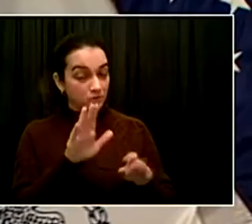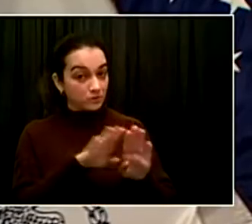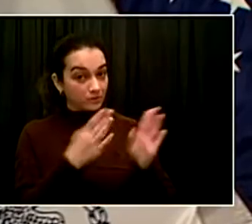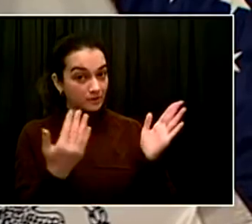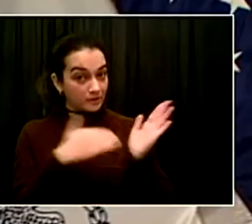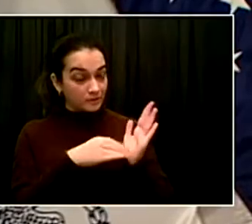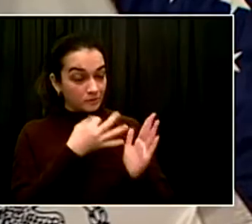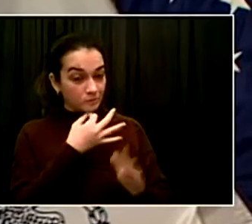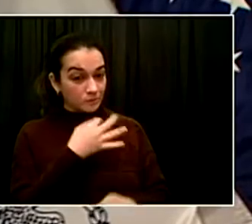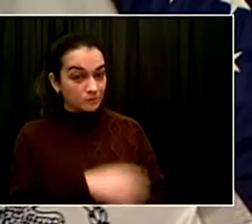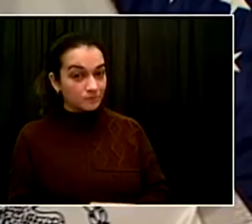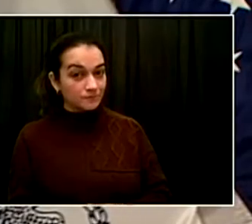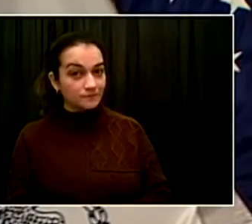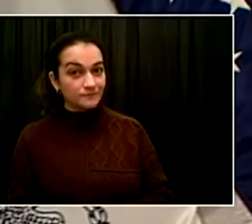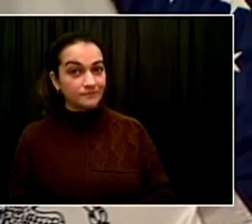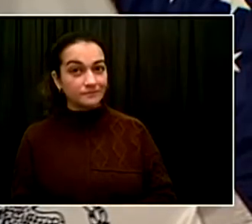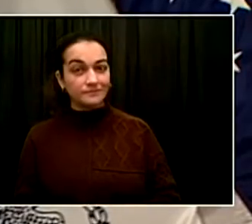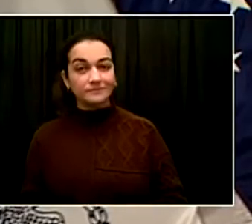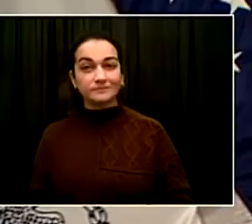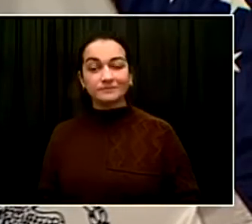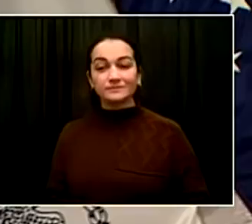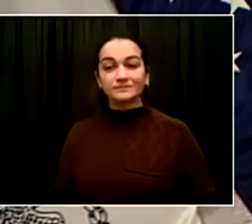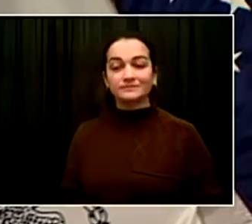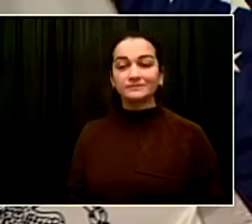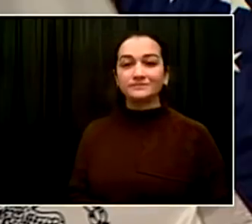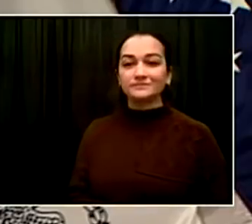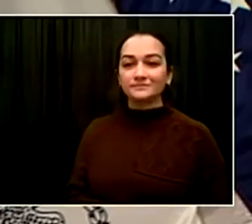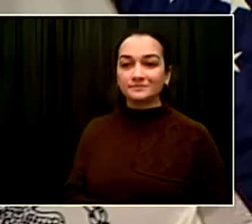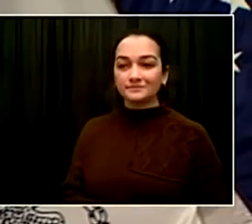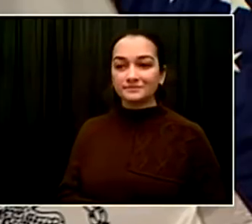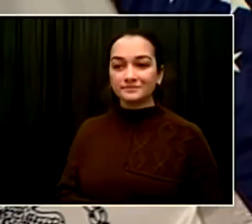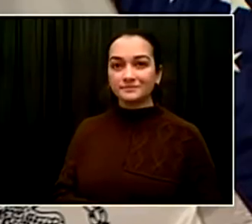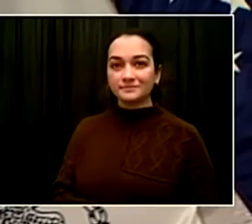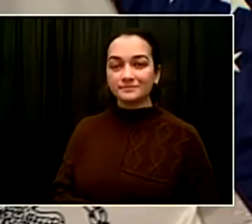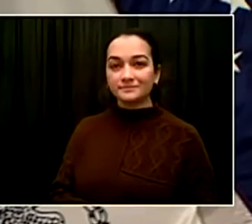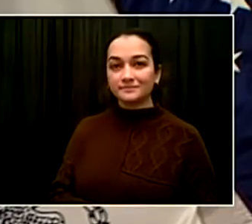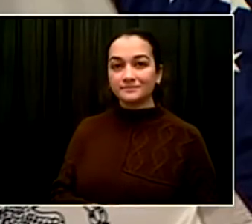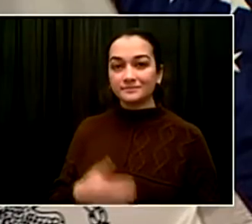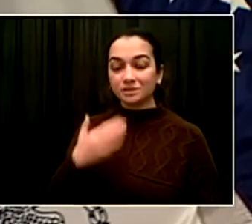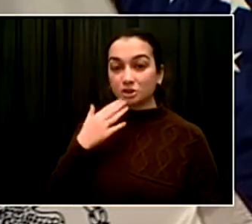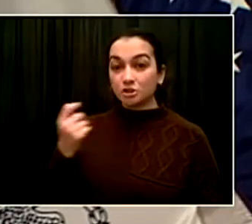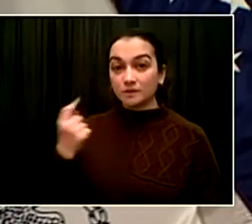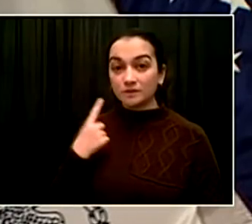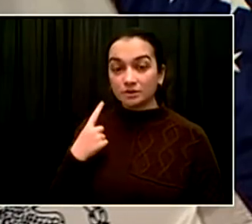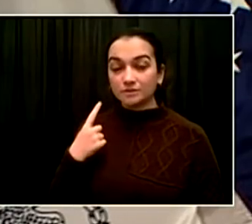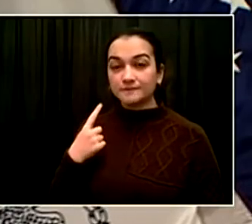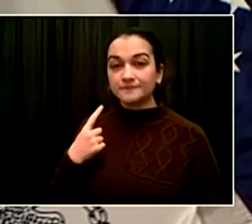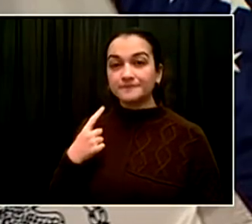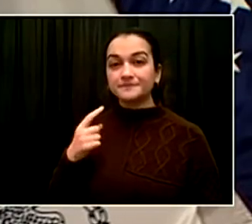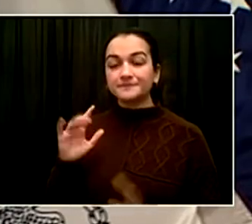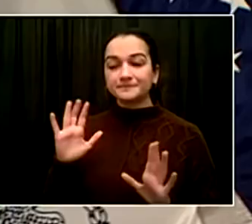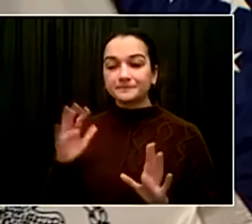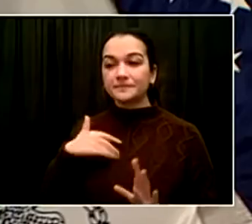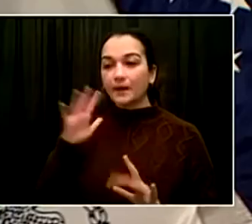SITES. LET ME JUST SAY, PREFACES KEVIN. FAIRING A IMPORTANT QUESTION